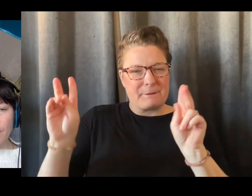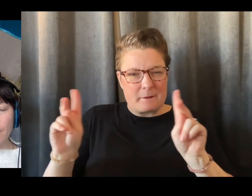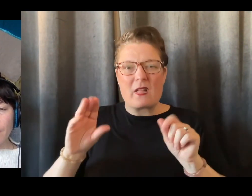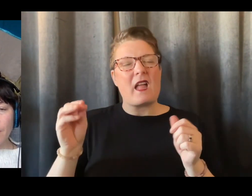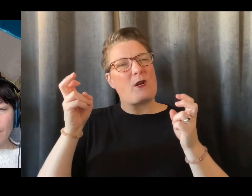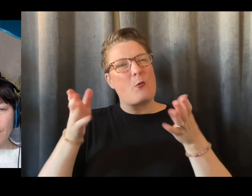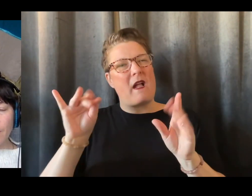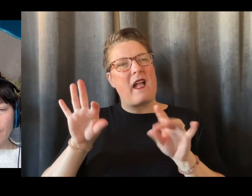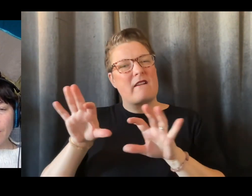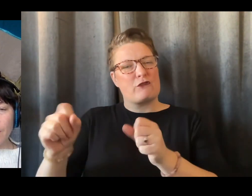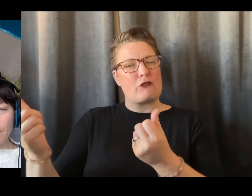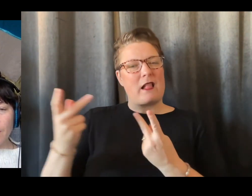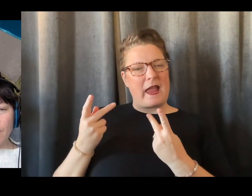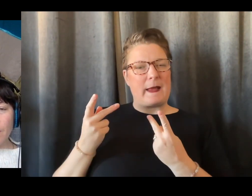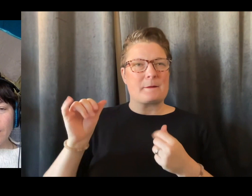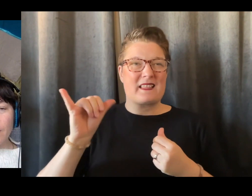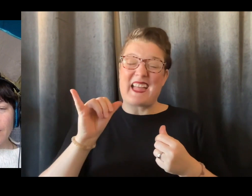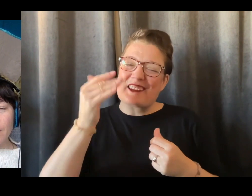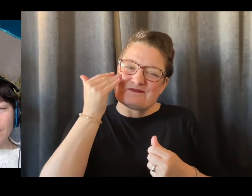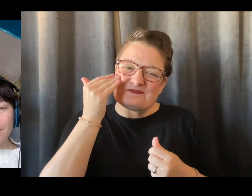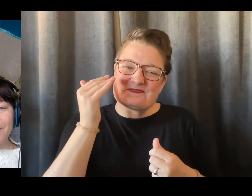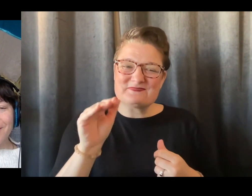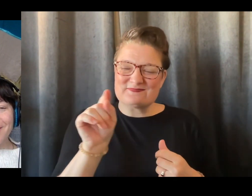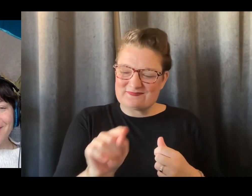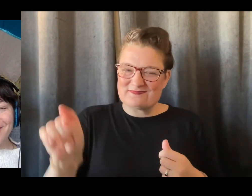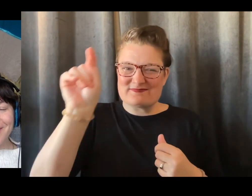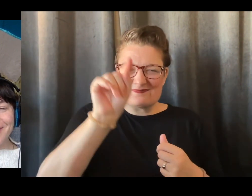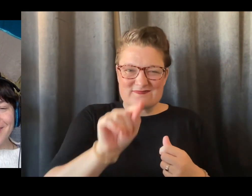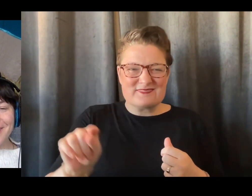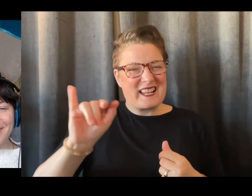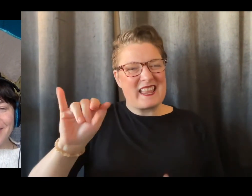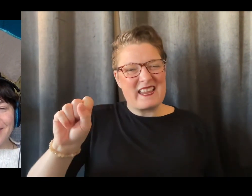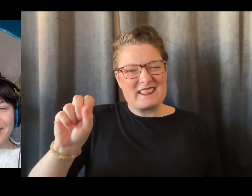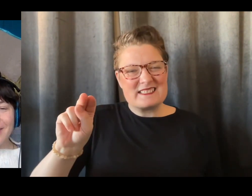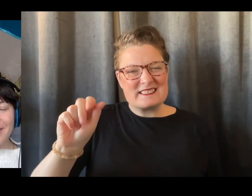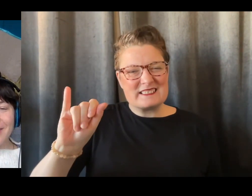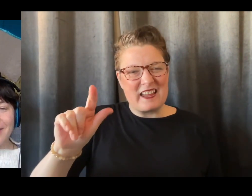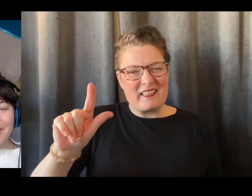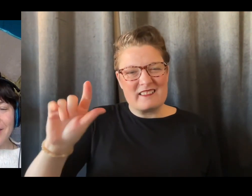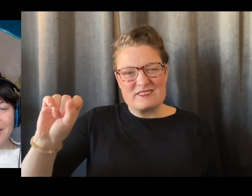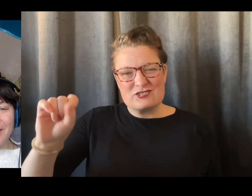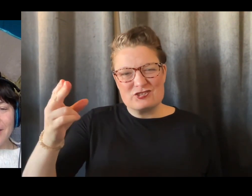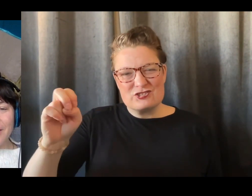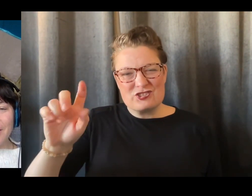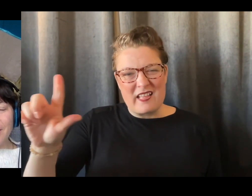of a snail shell, the circles, right? And how do we return and turn and return?